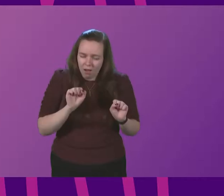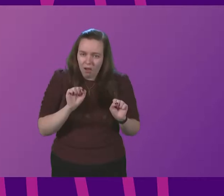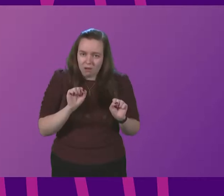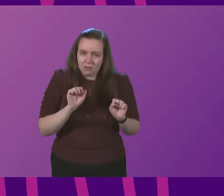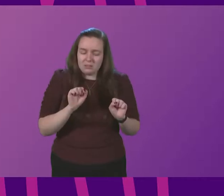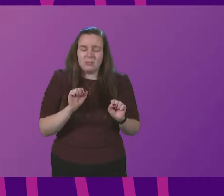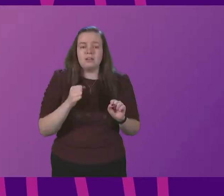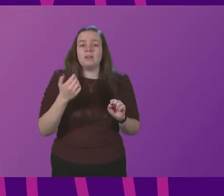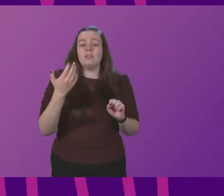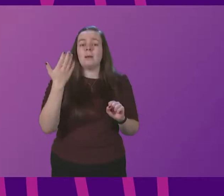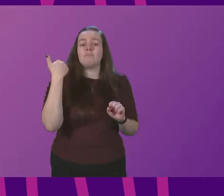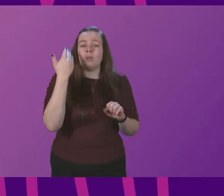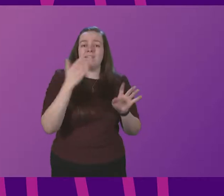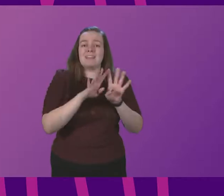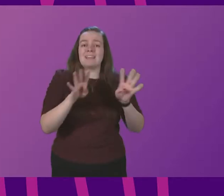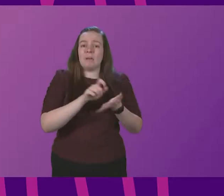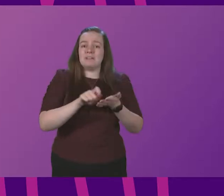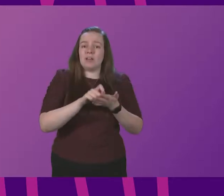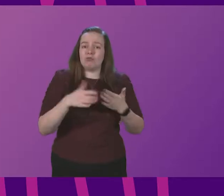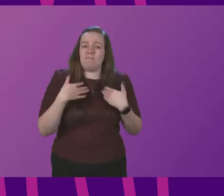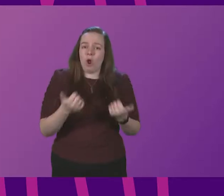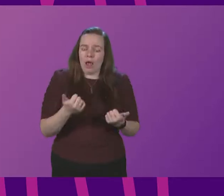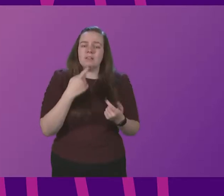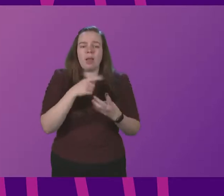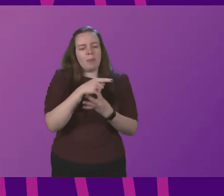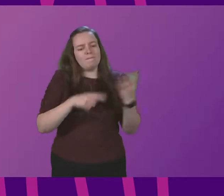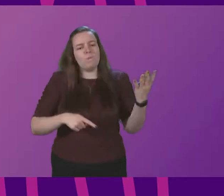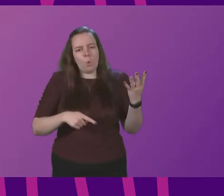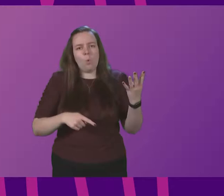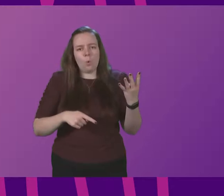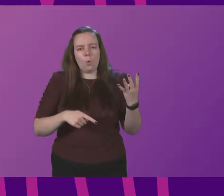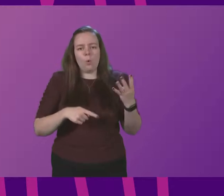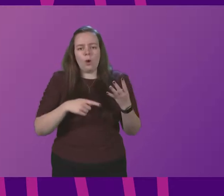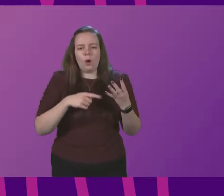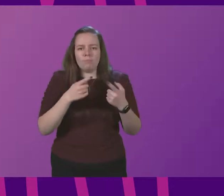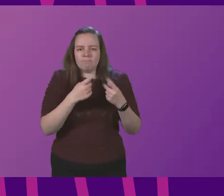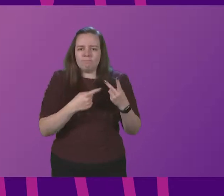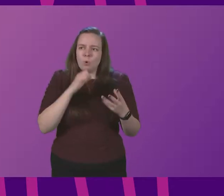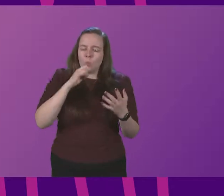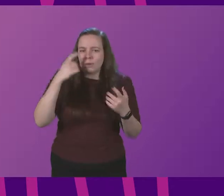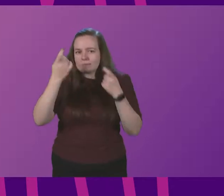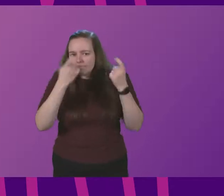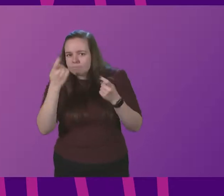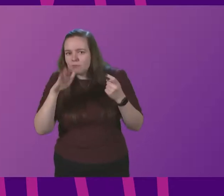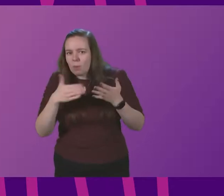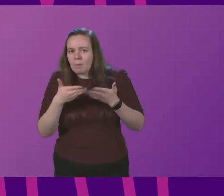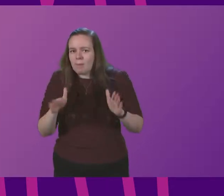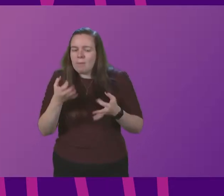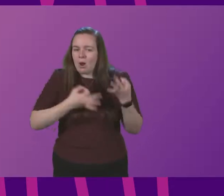The previous Cabinet Secretary for Health and Social Care set out the four harms that would be considered by the public inquiry, and I am pleased to see that those are reflected